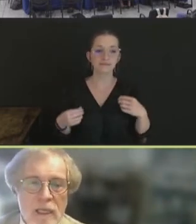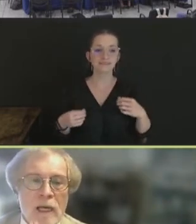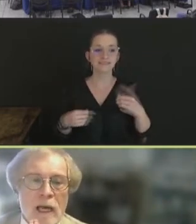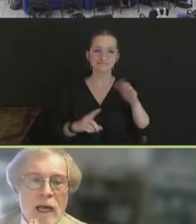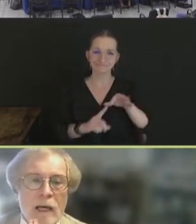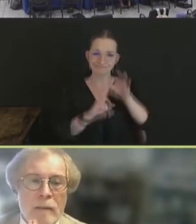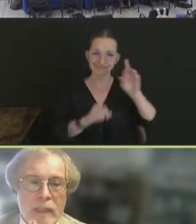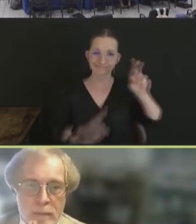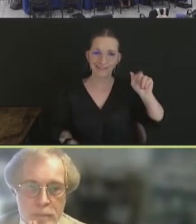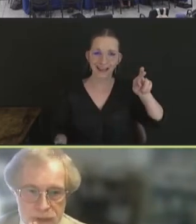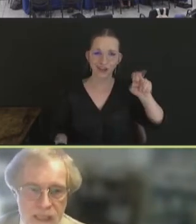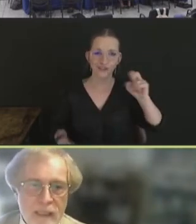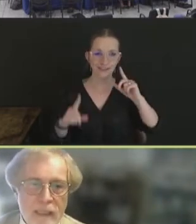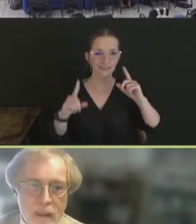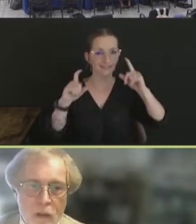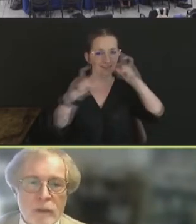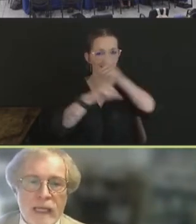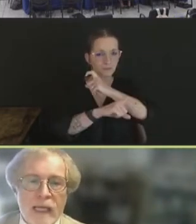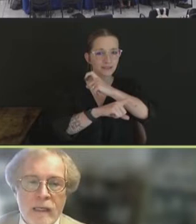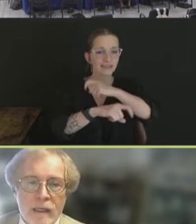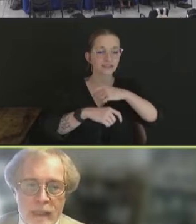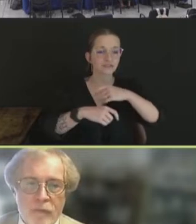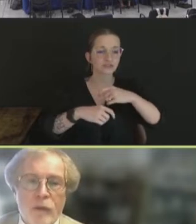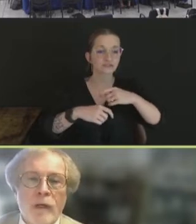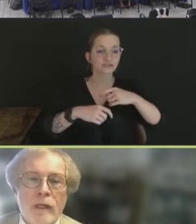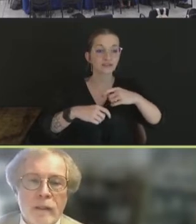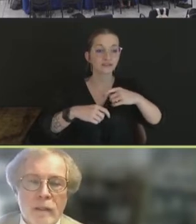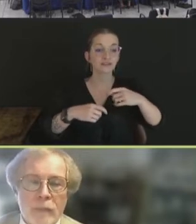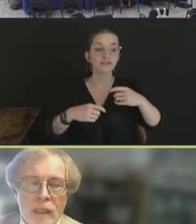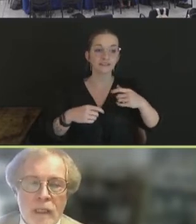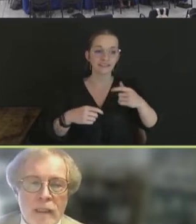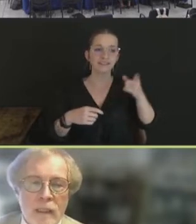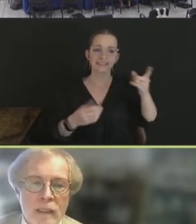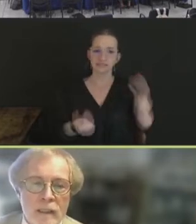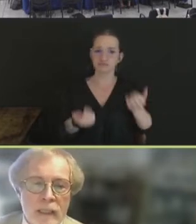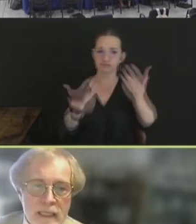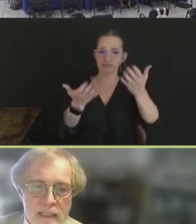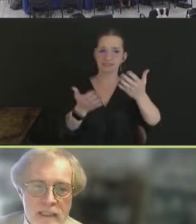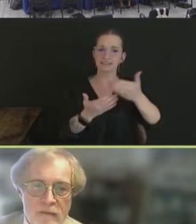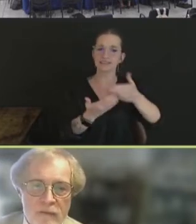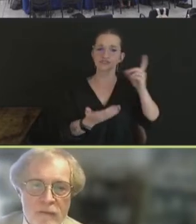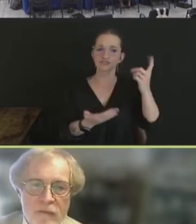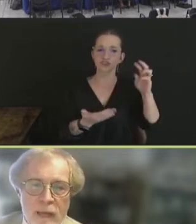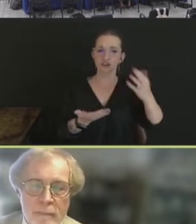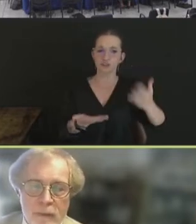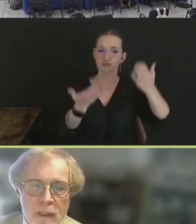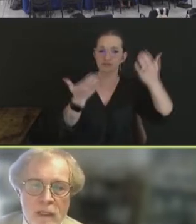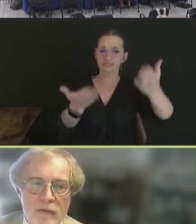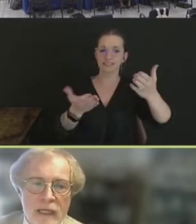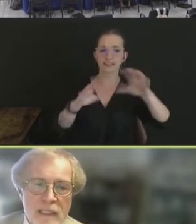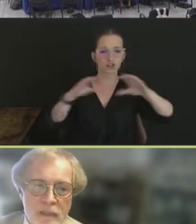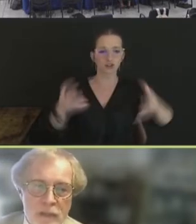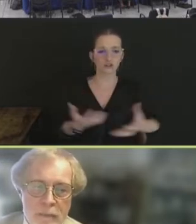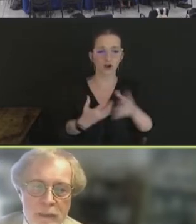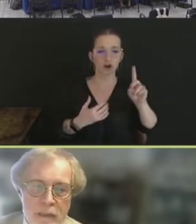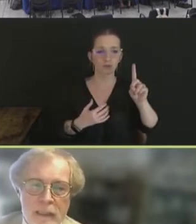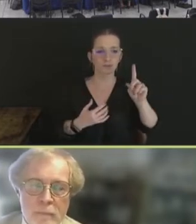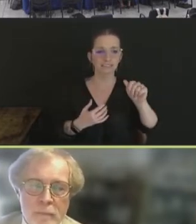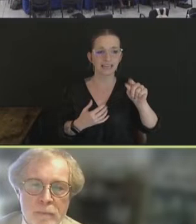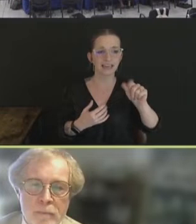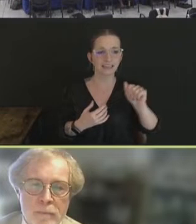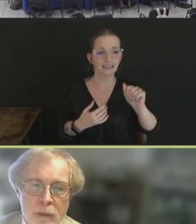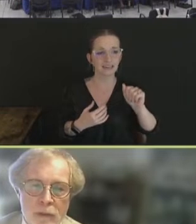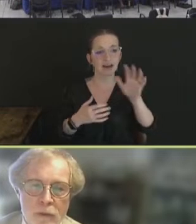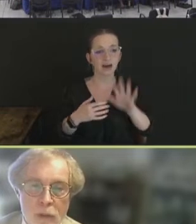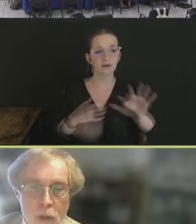He presented the global data about 400 cases of VAPP, vaccine associated paralytic polio,